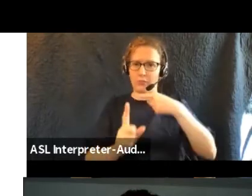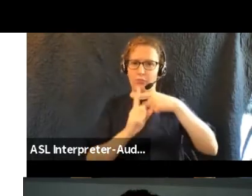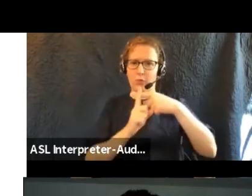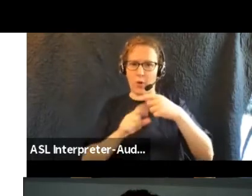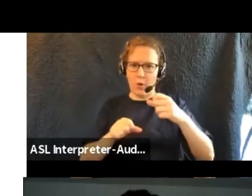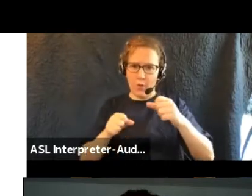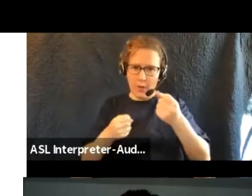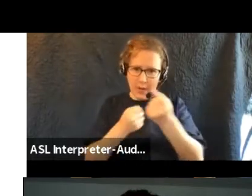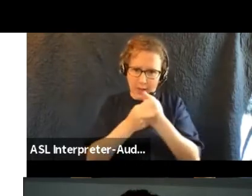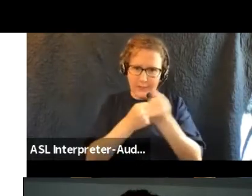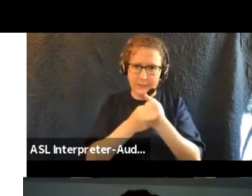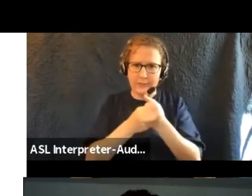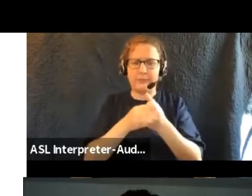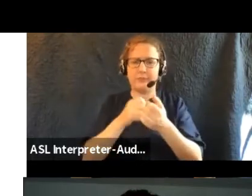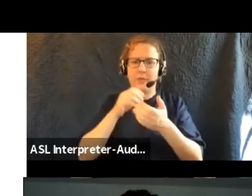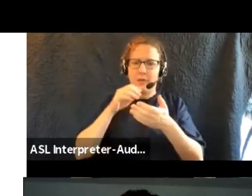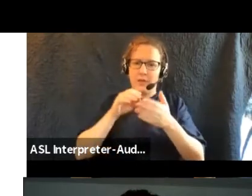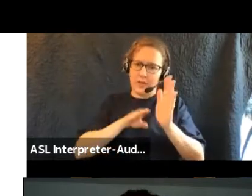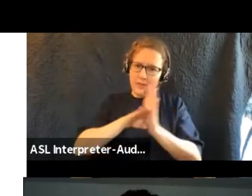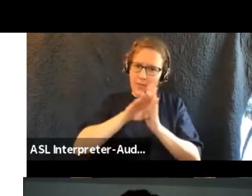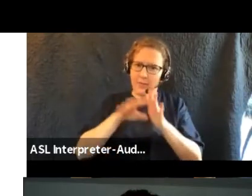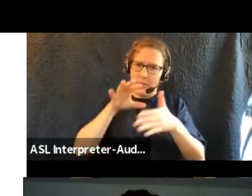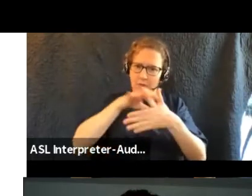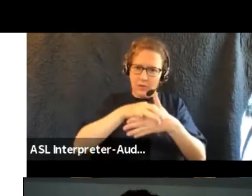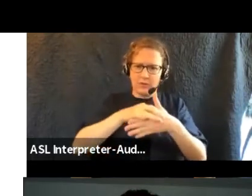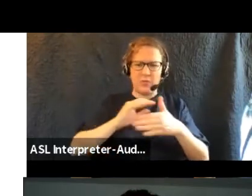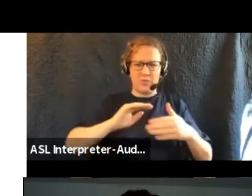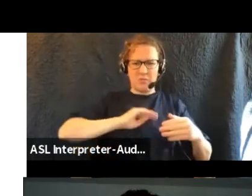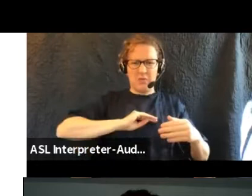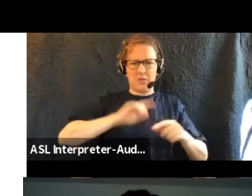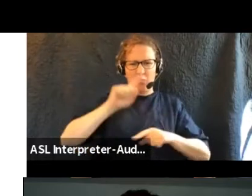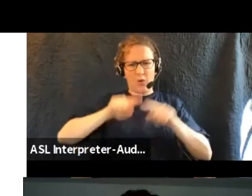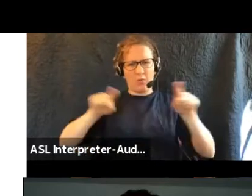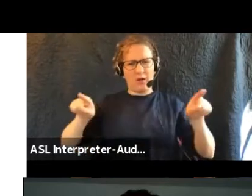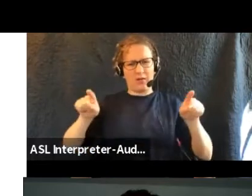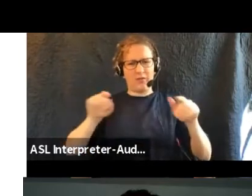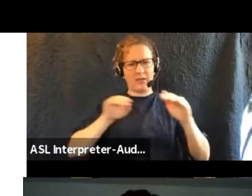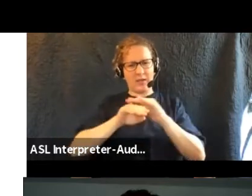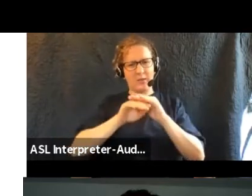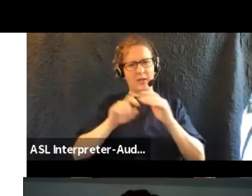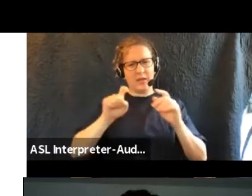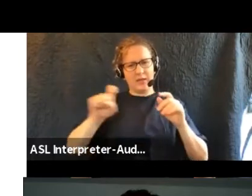content so it would meet a wide variety of accessibility needs from the get go and anyone